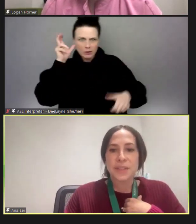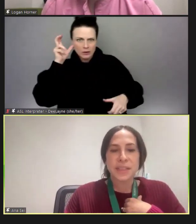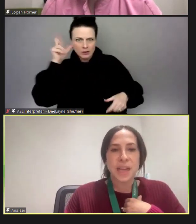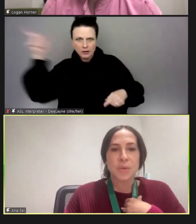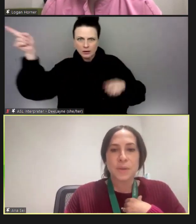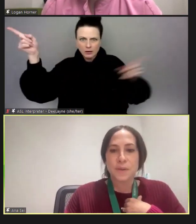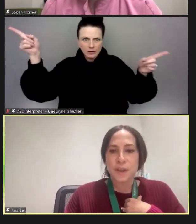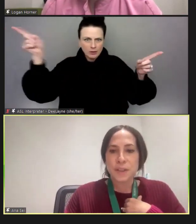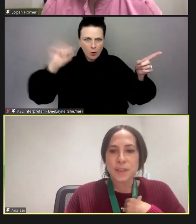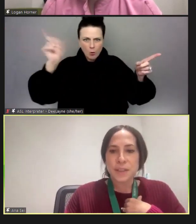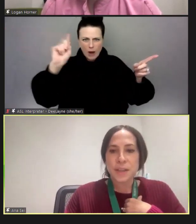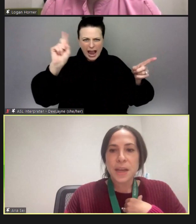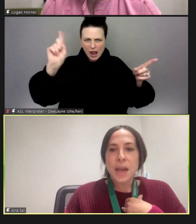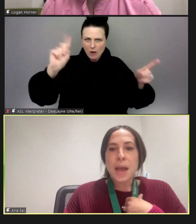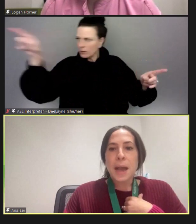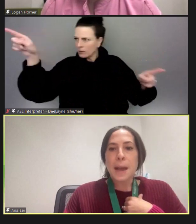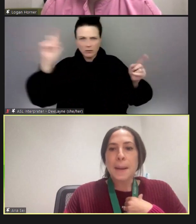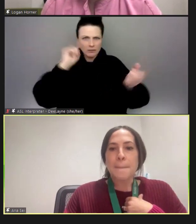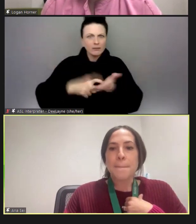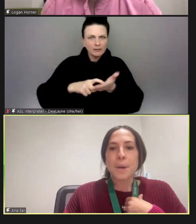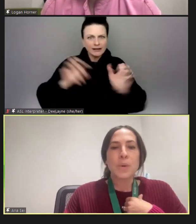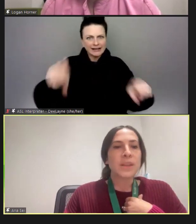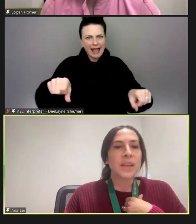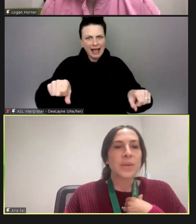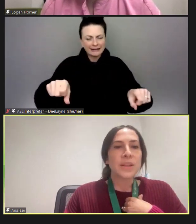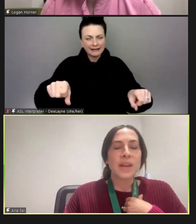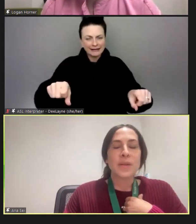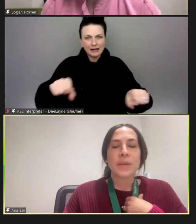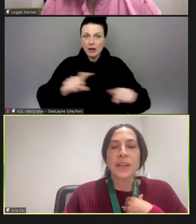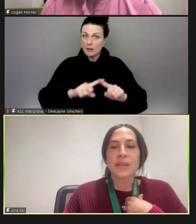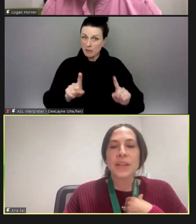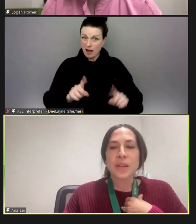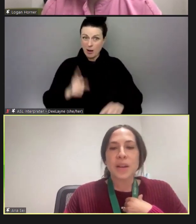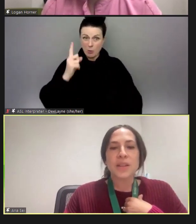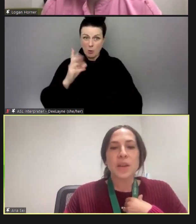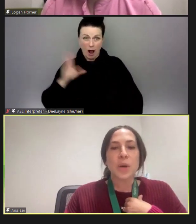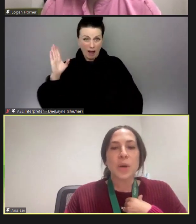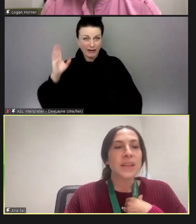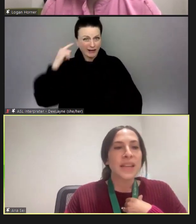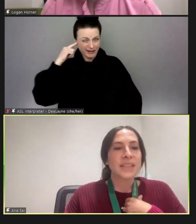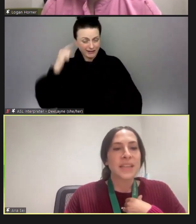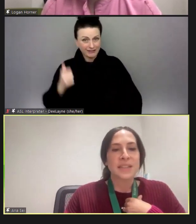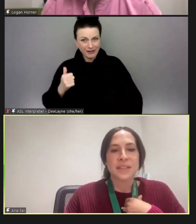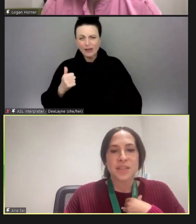the sound first um but with the